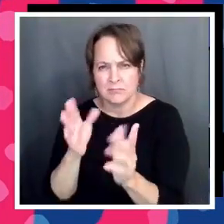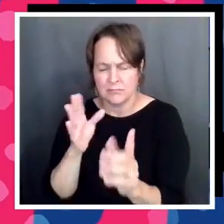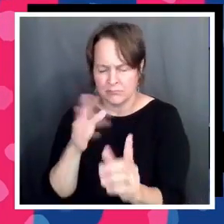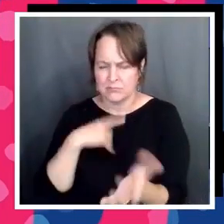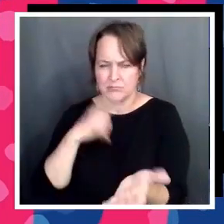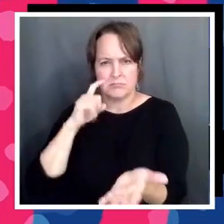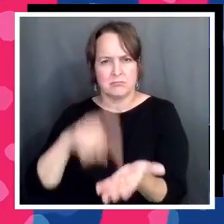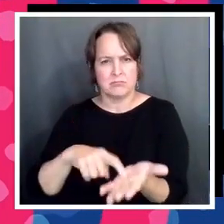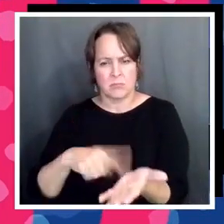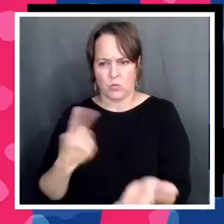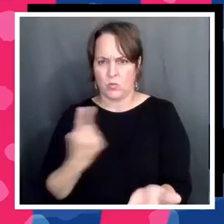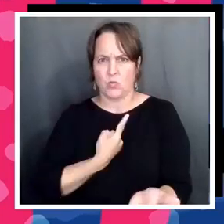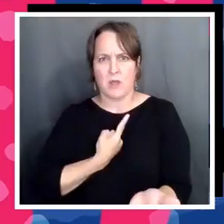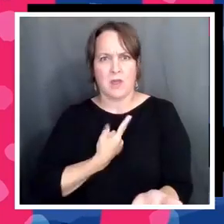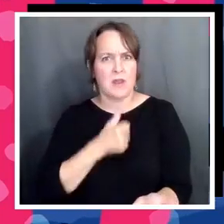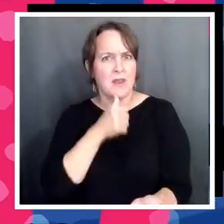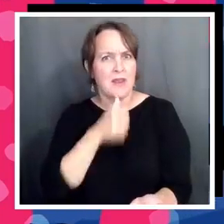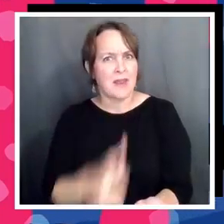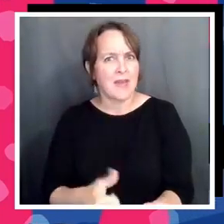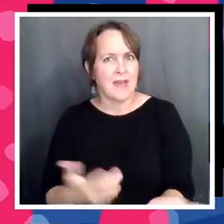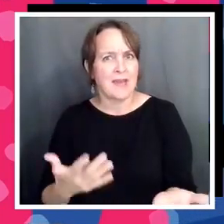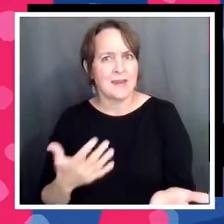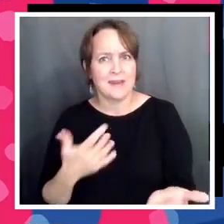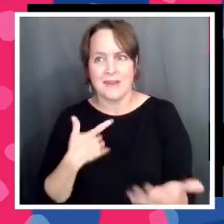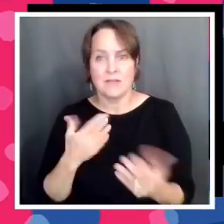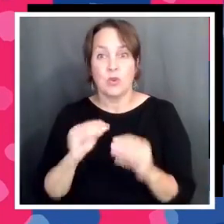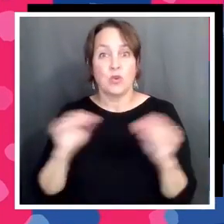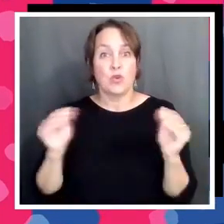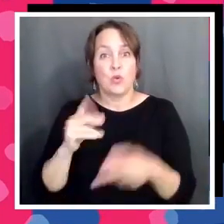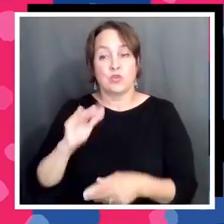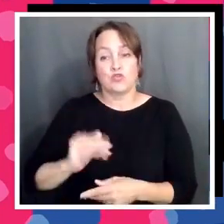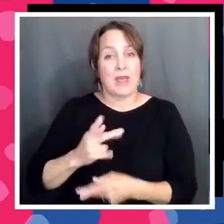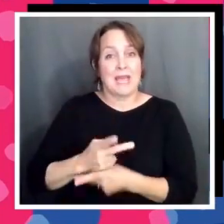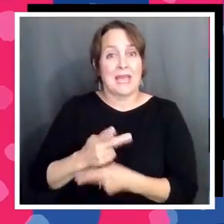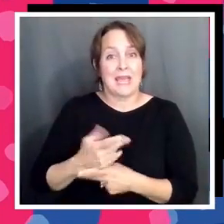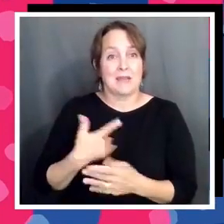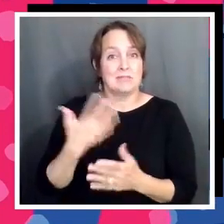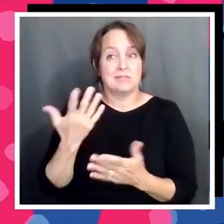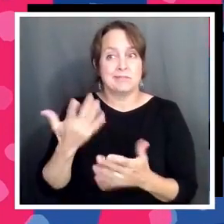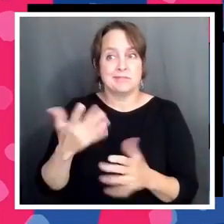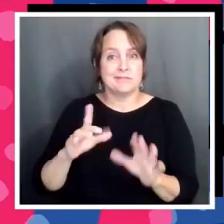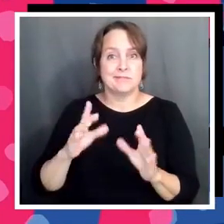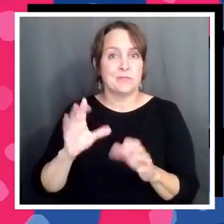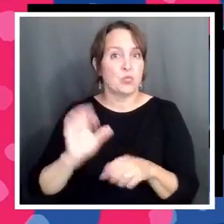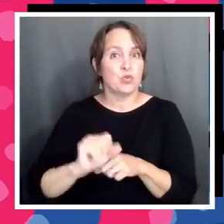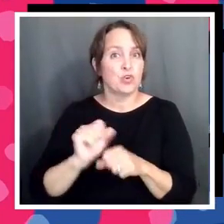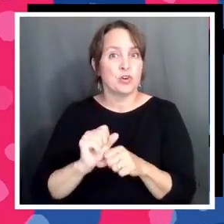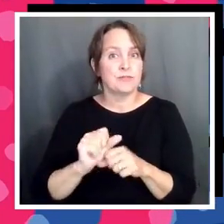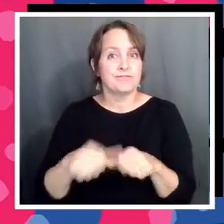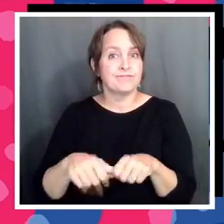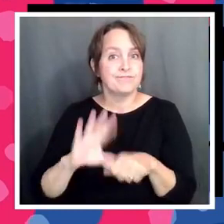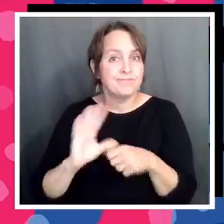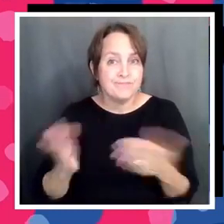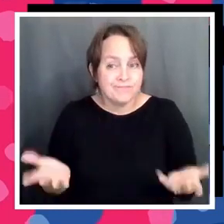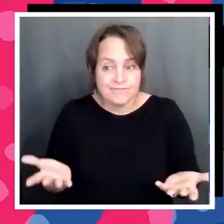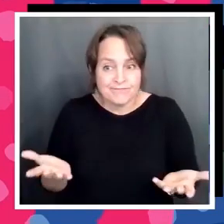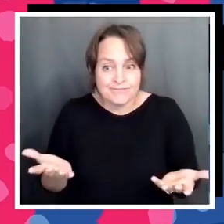STORIES HERE. NURA, MARY BETH AND JULES. I STARTED TALKING TO MOMS IN MY